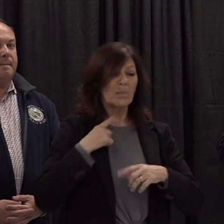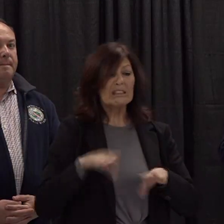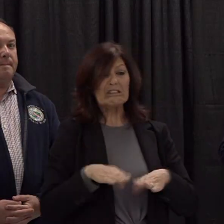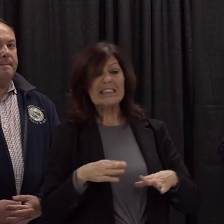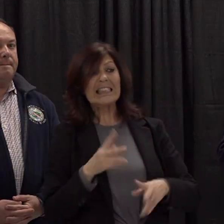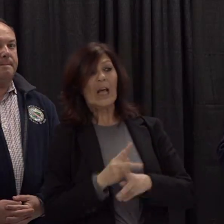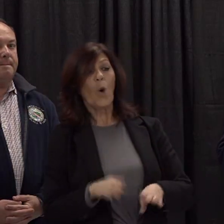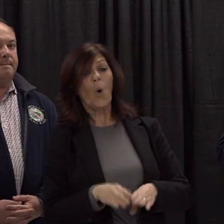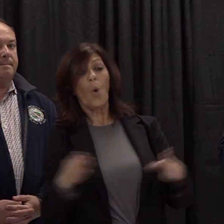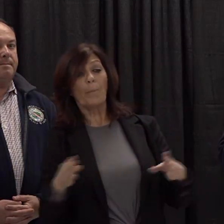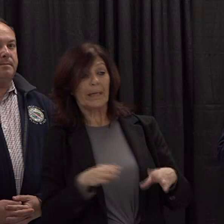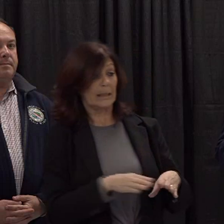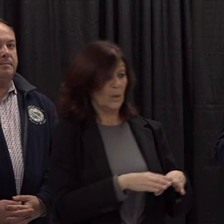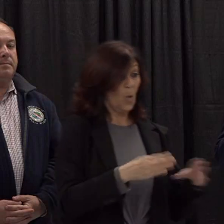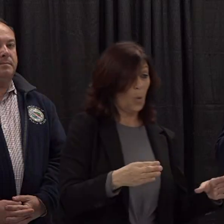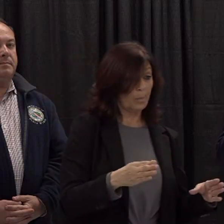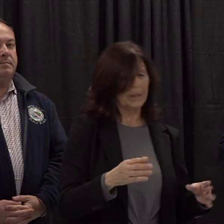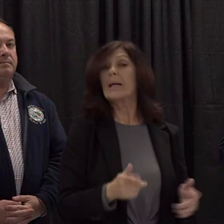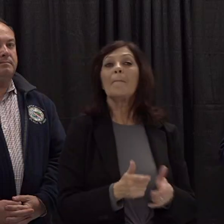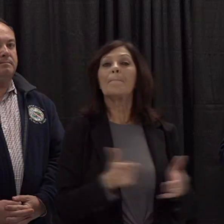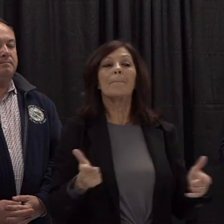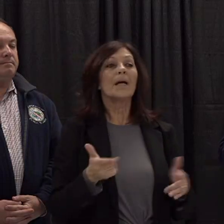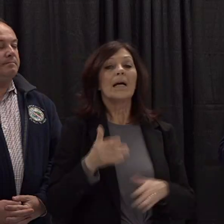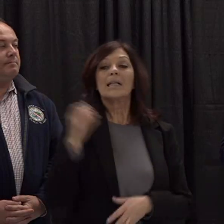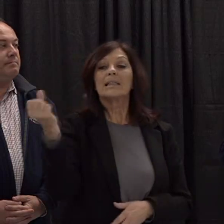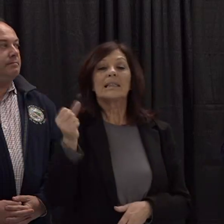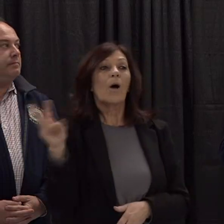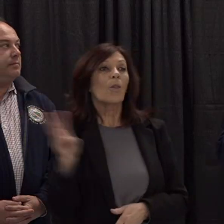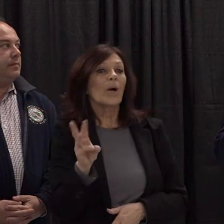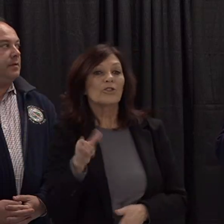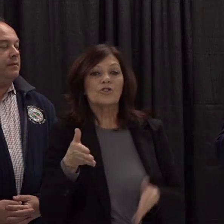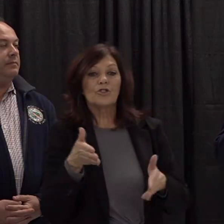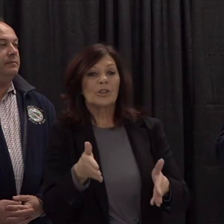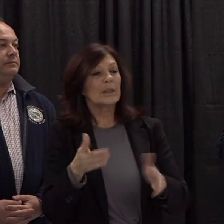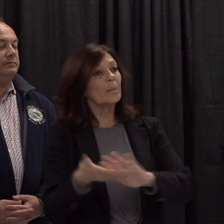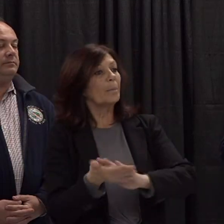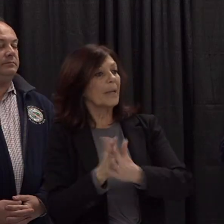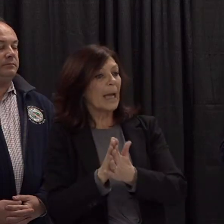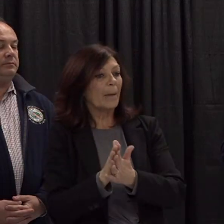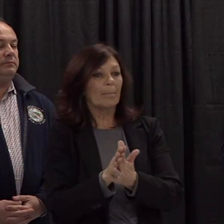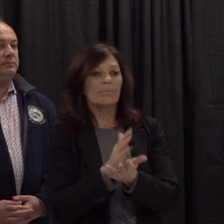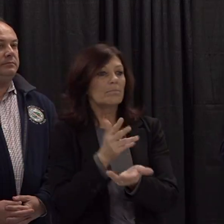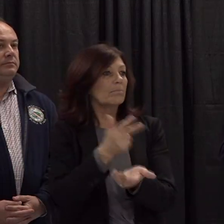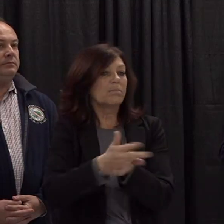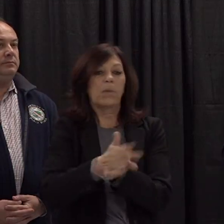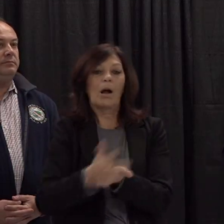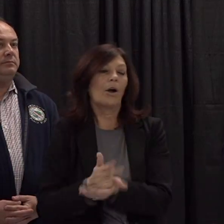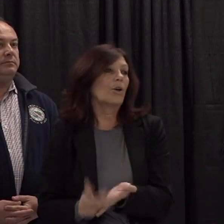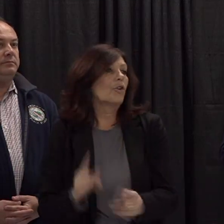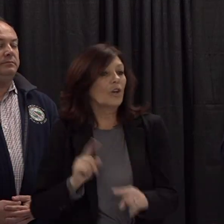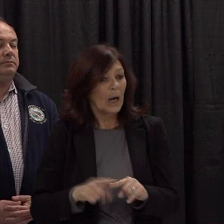Major routes in this area. Southwestern Blvd. Those became parking lots. We've been able to generally keep